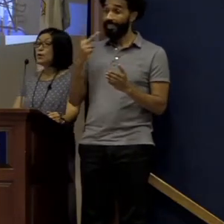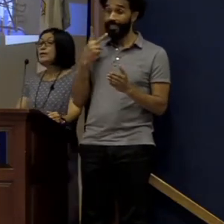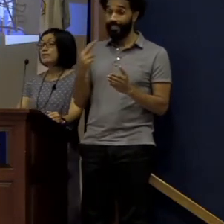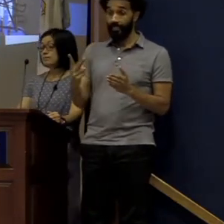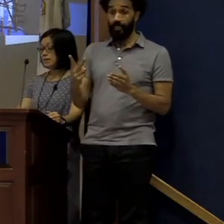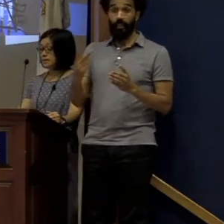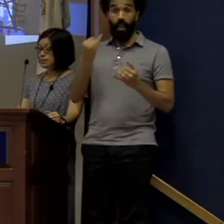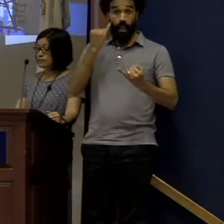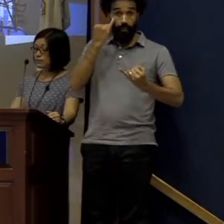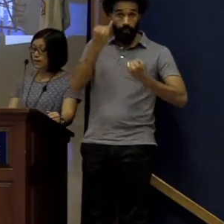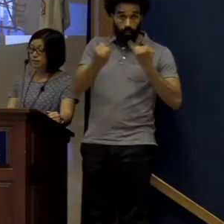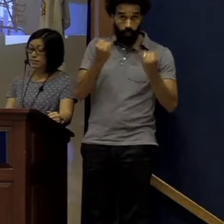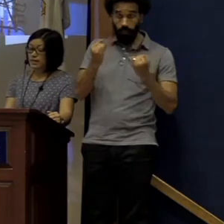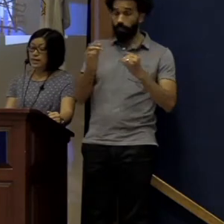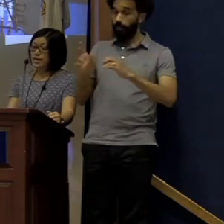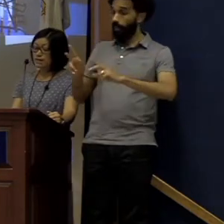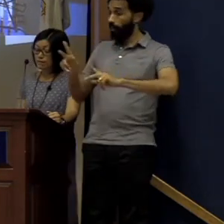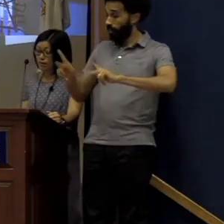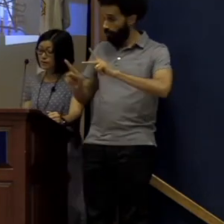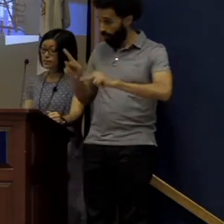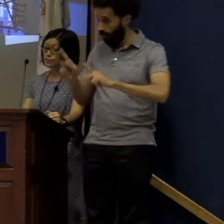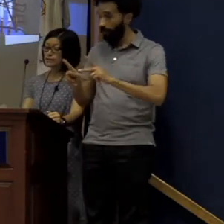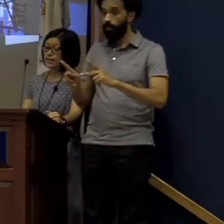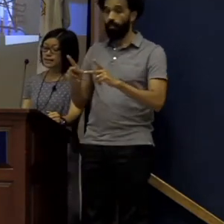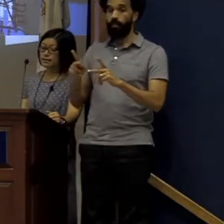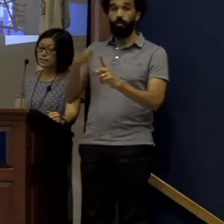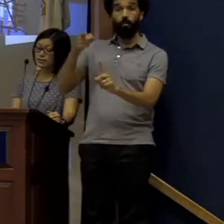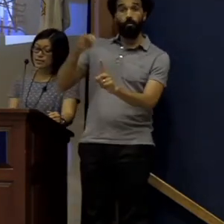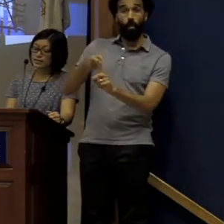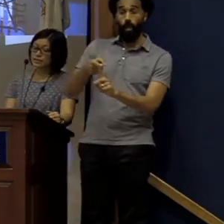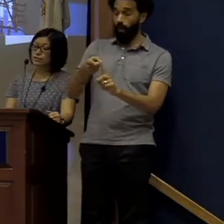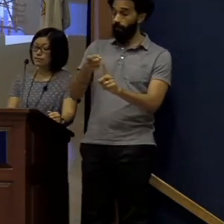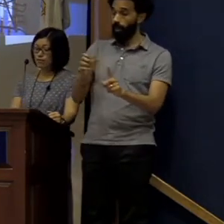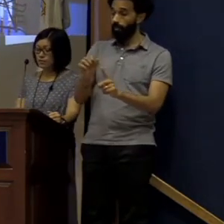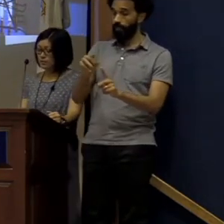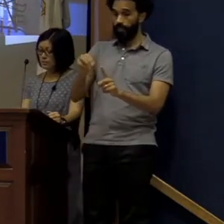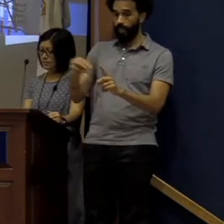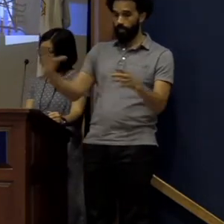a coherent message of STEM from the youths in communities into the formal STEM settings